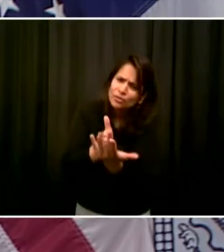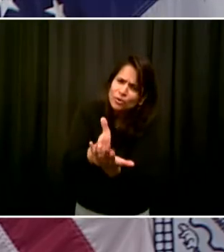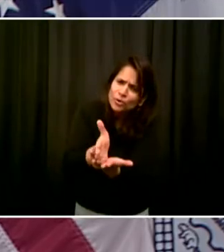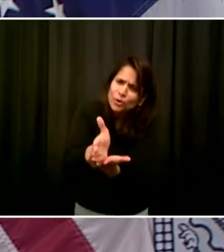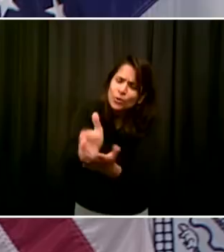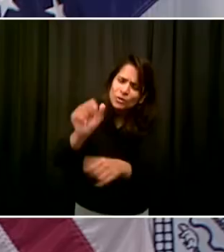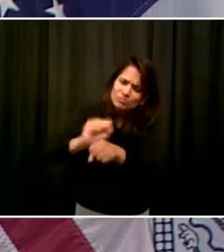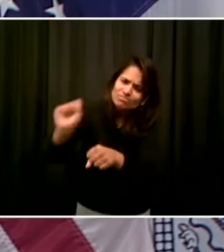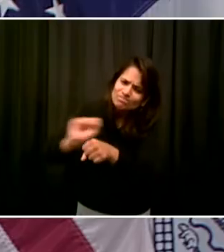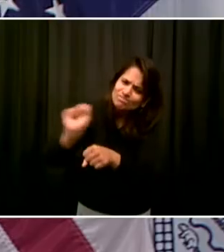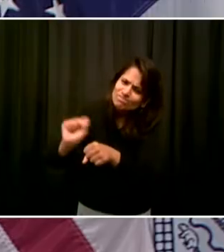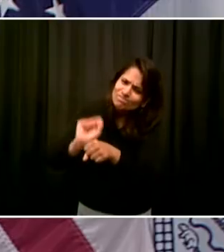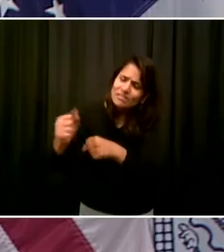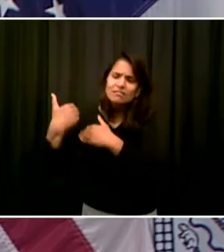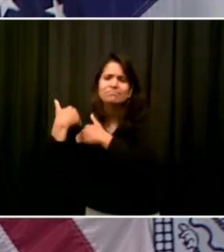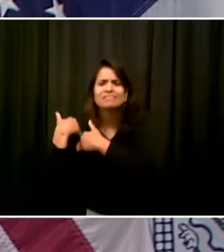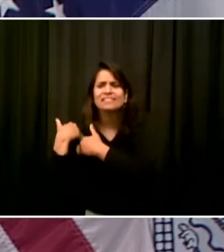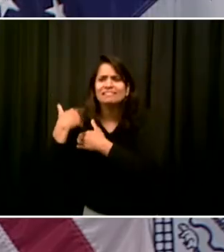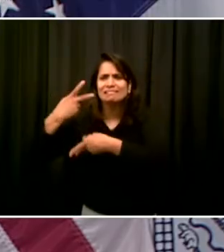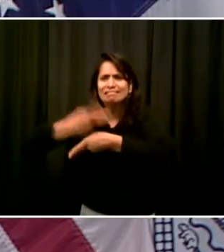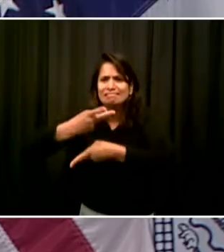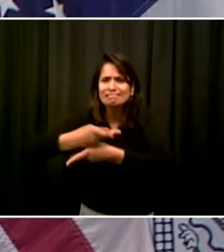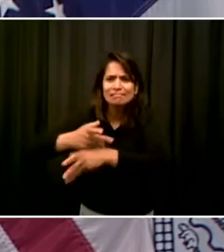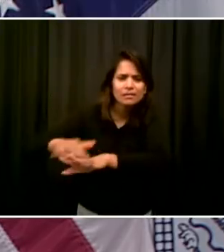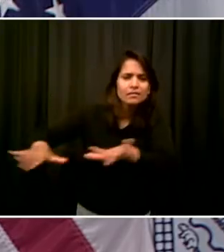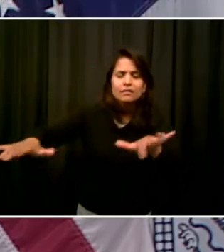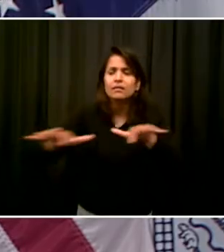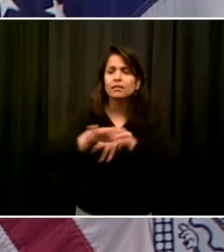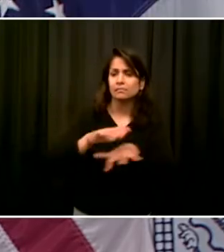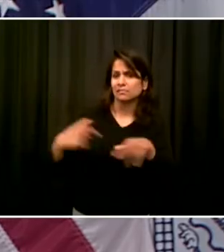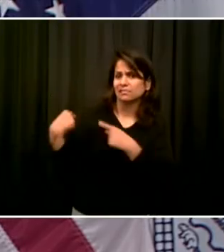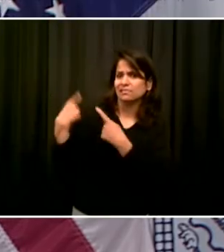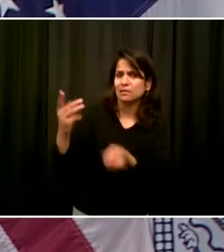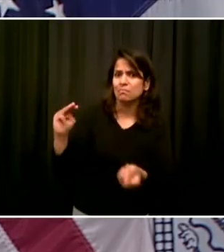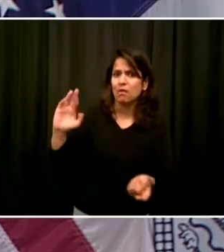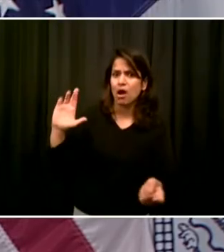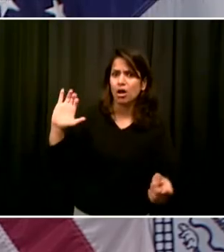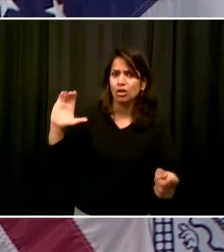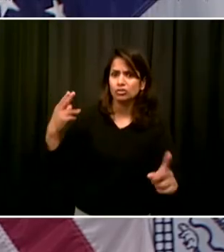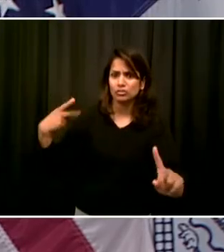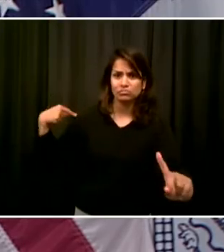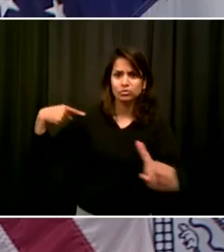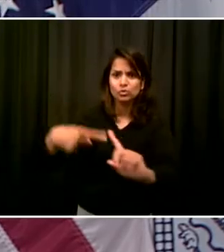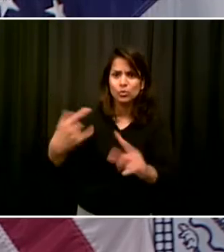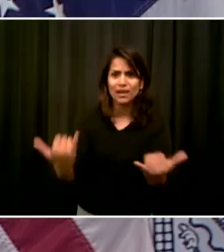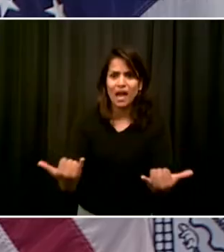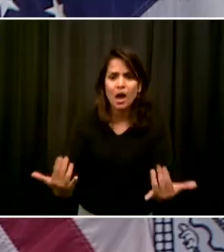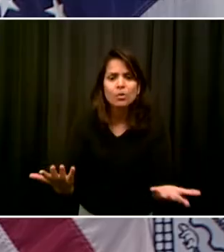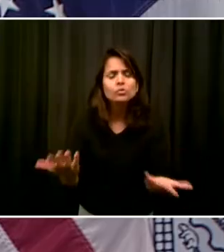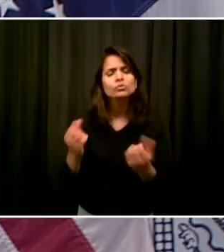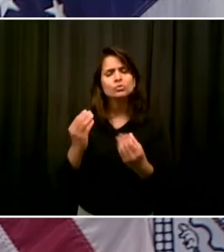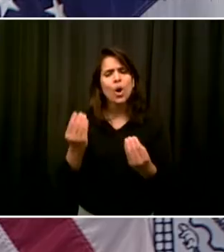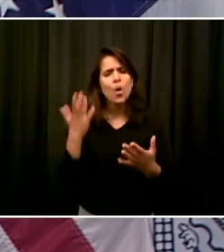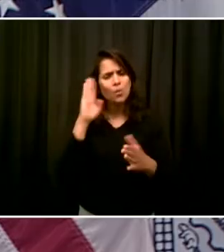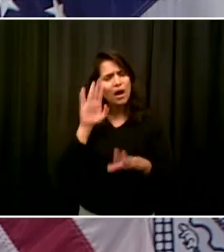MIDST OF THIS CRISIS. S NO,O, I M ANOT GOING TO ASKED